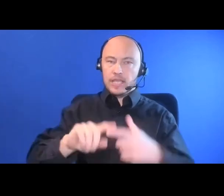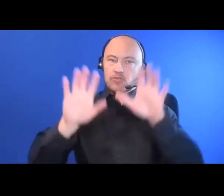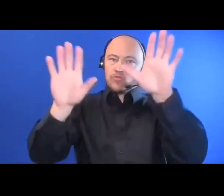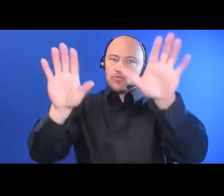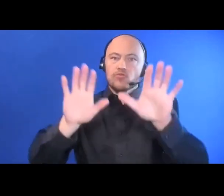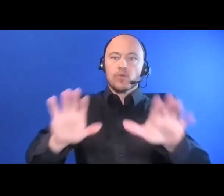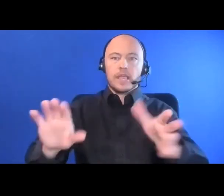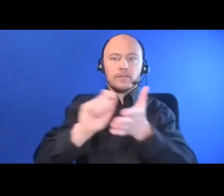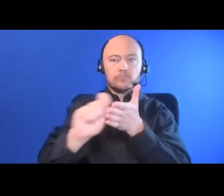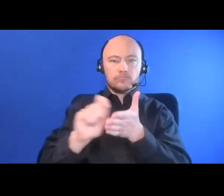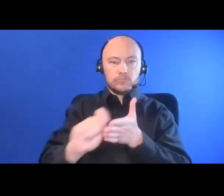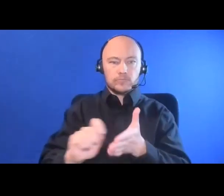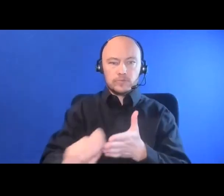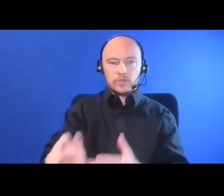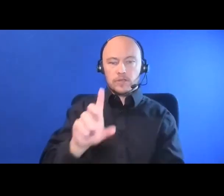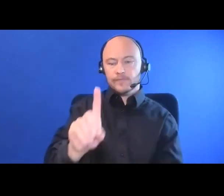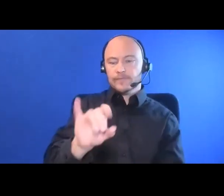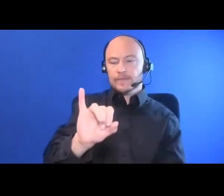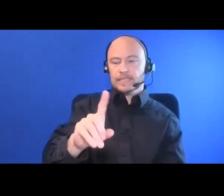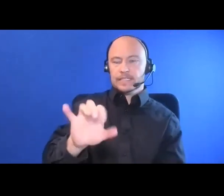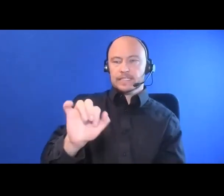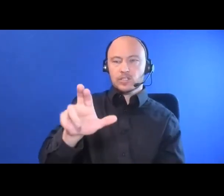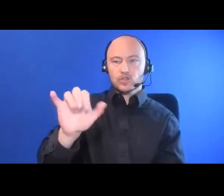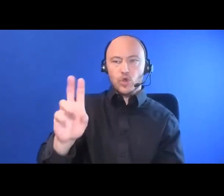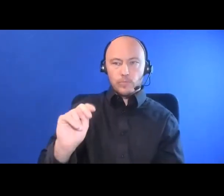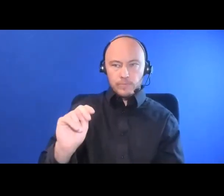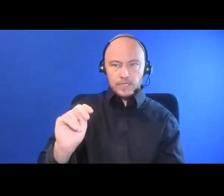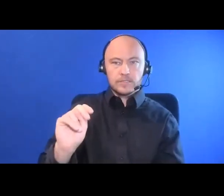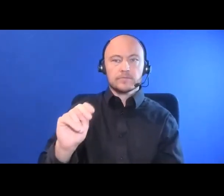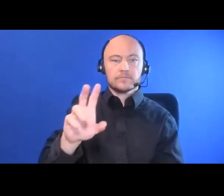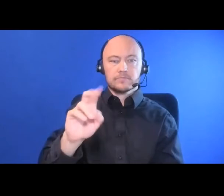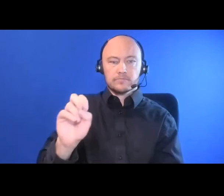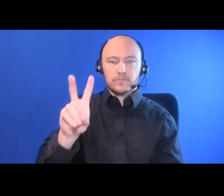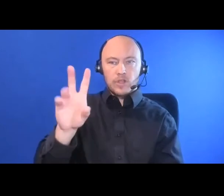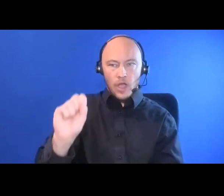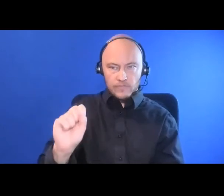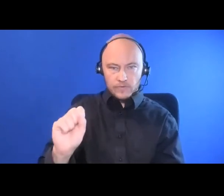of dystopian novels that are told so completely differently.